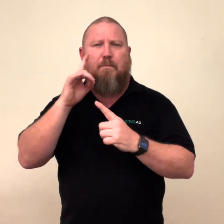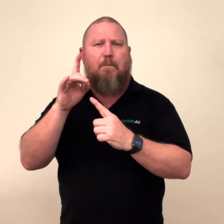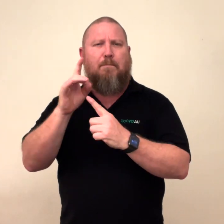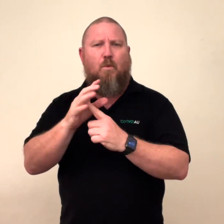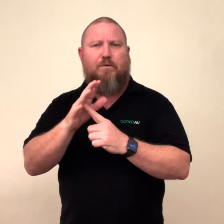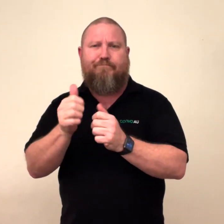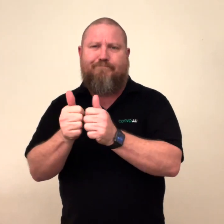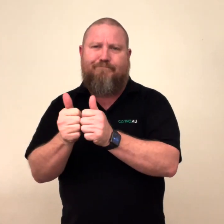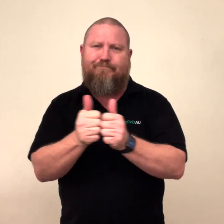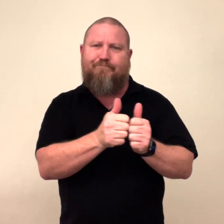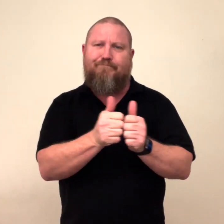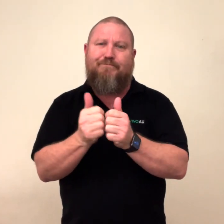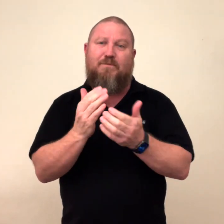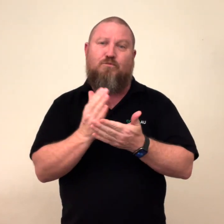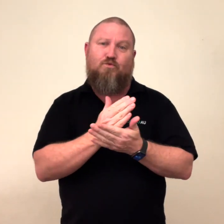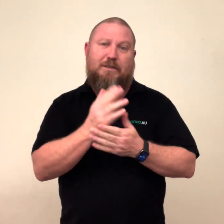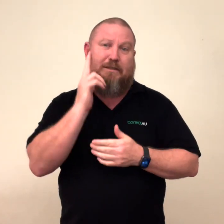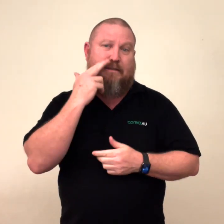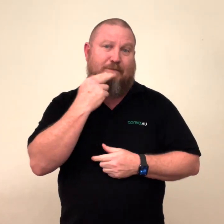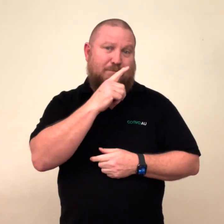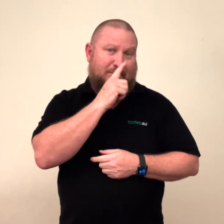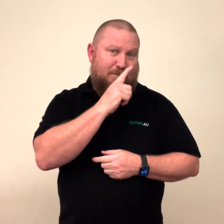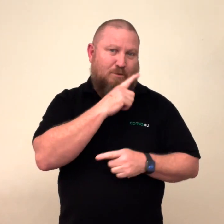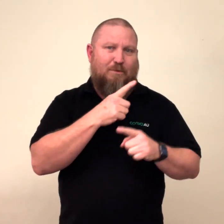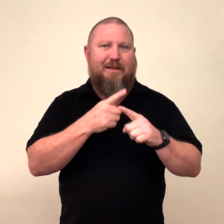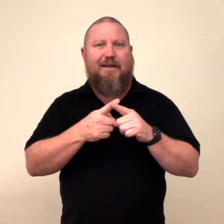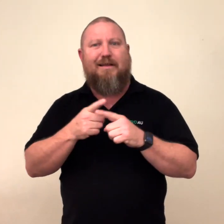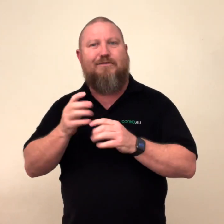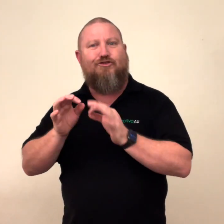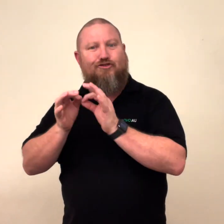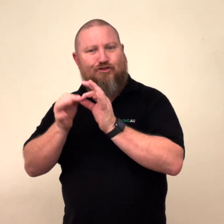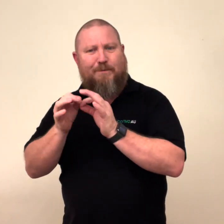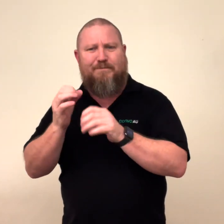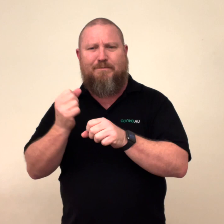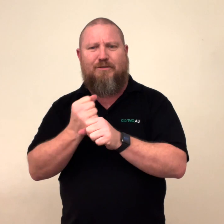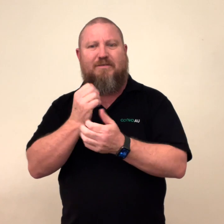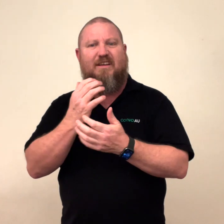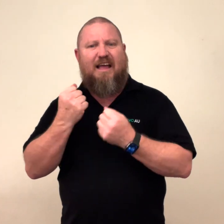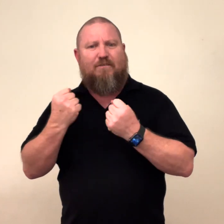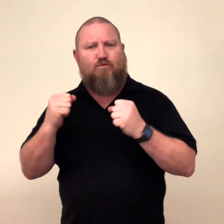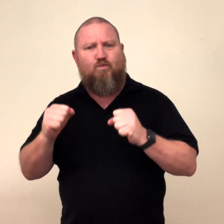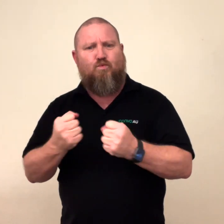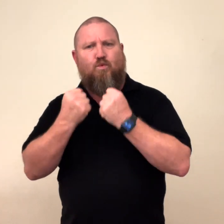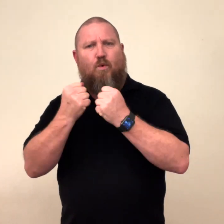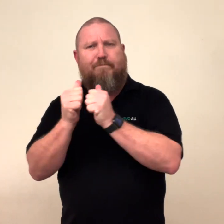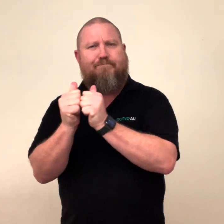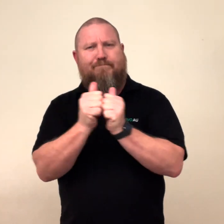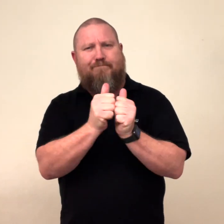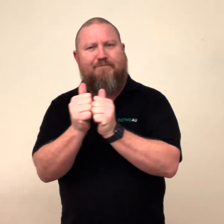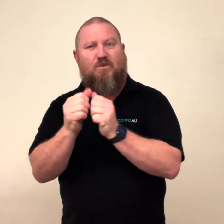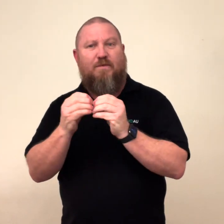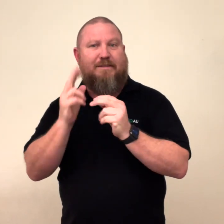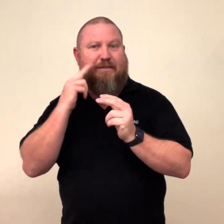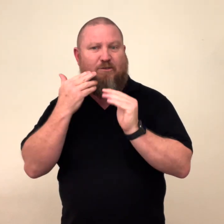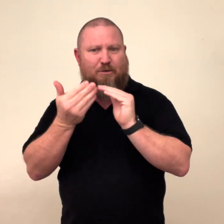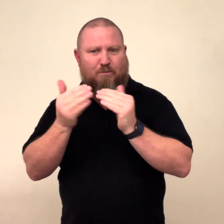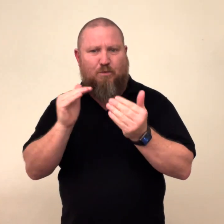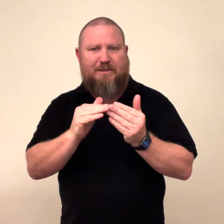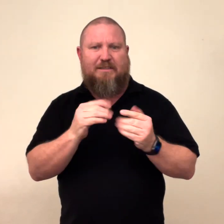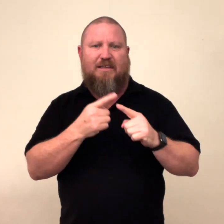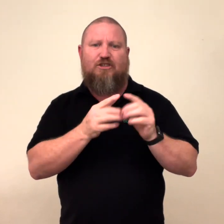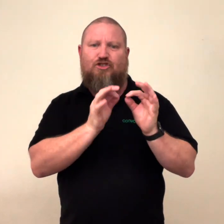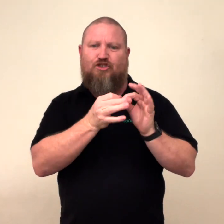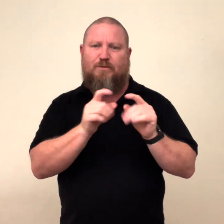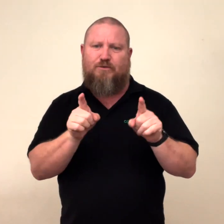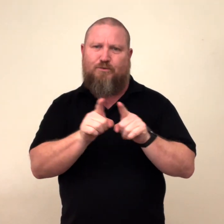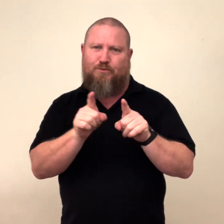Danielle is driven to see greater collaboration and partnership between the Deaf Community and the interpreters.